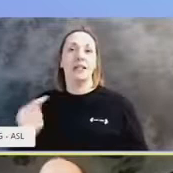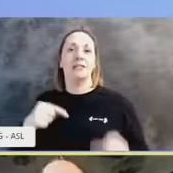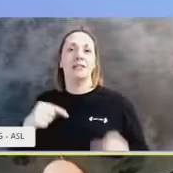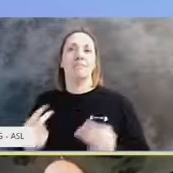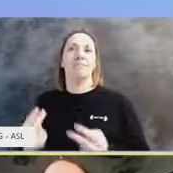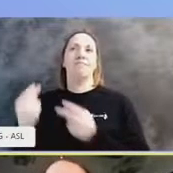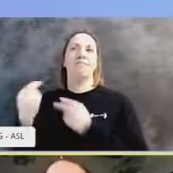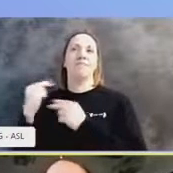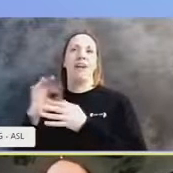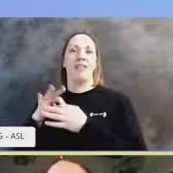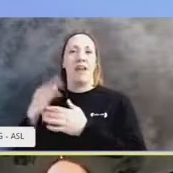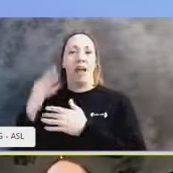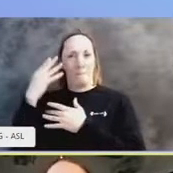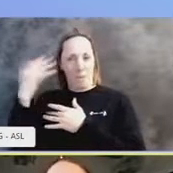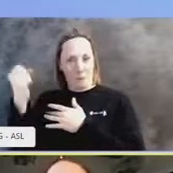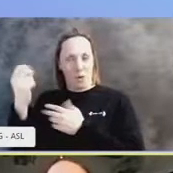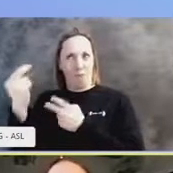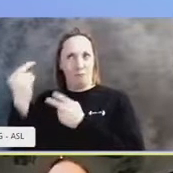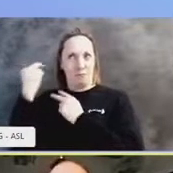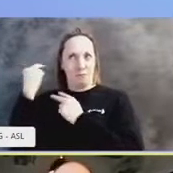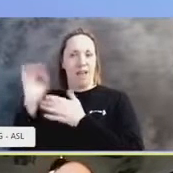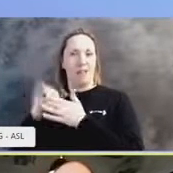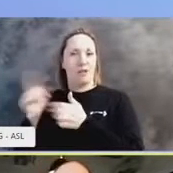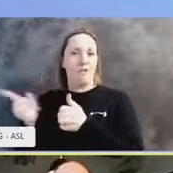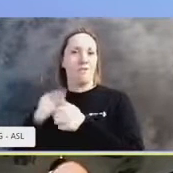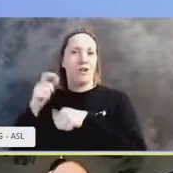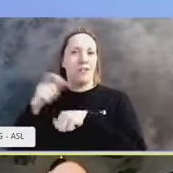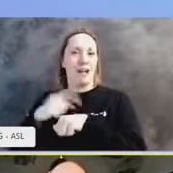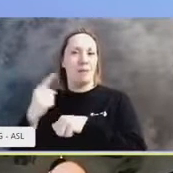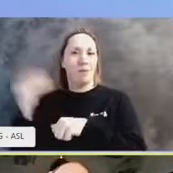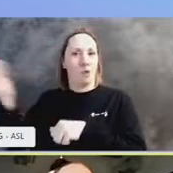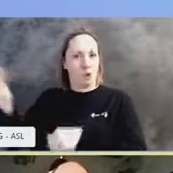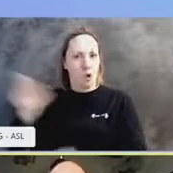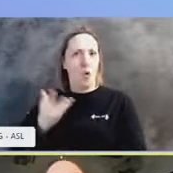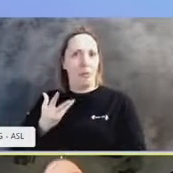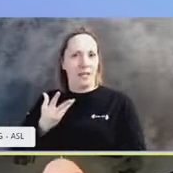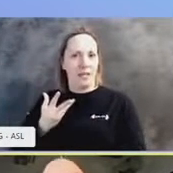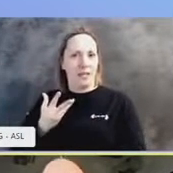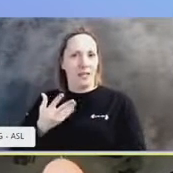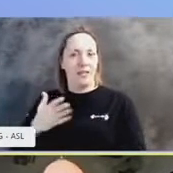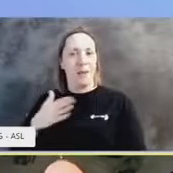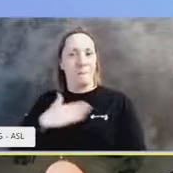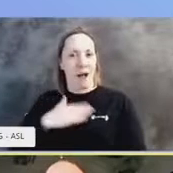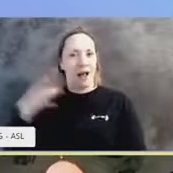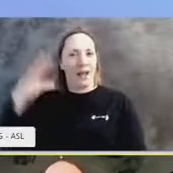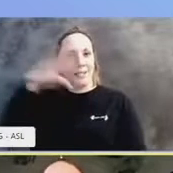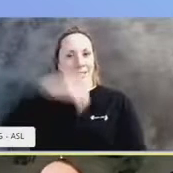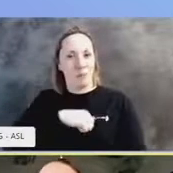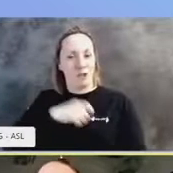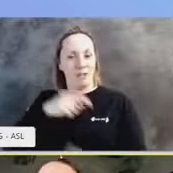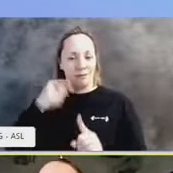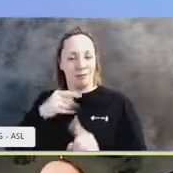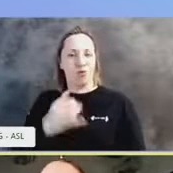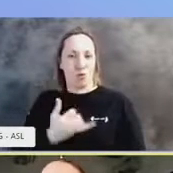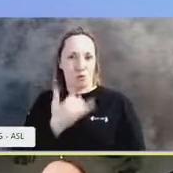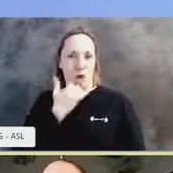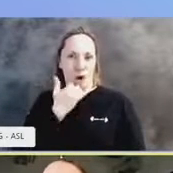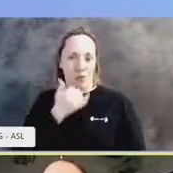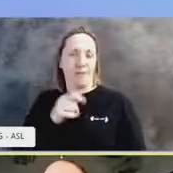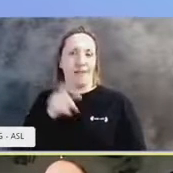needed or what they like, is a lot of you know. I could trace that memory to the that someone first time told to my